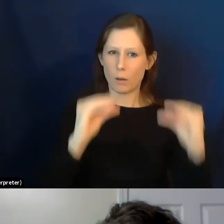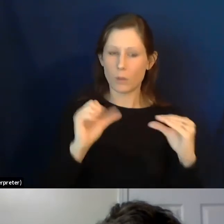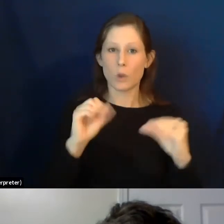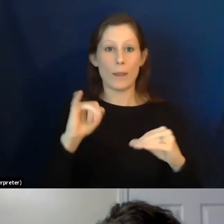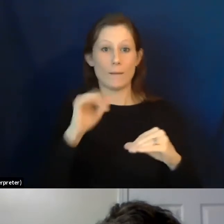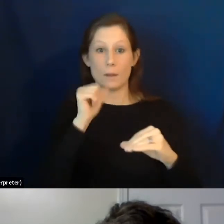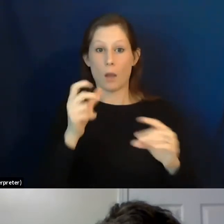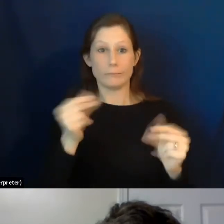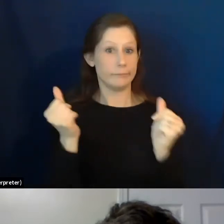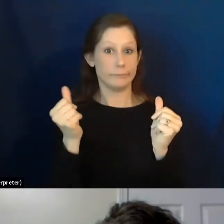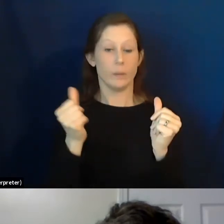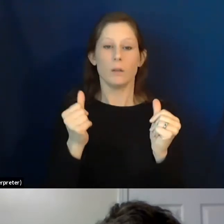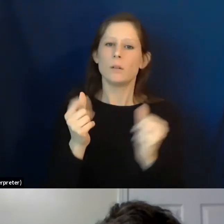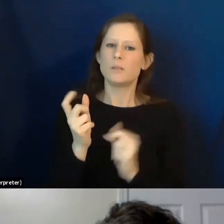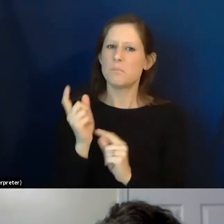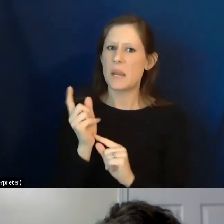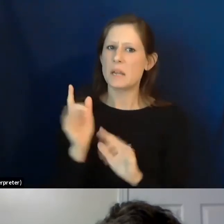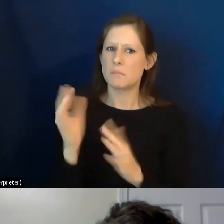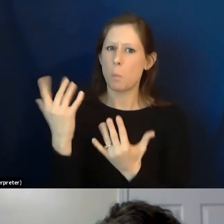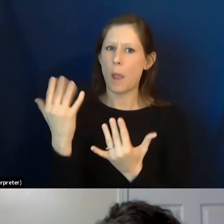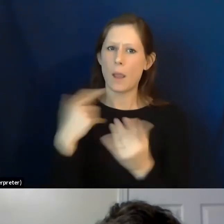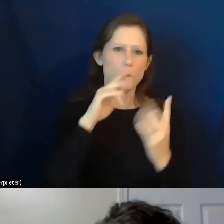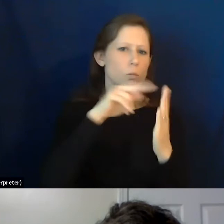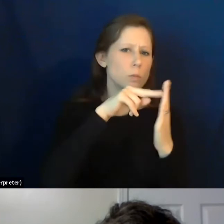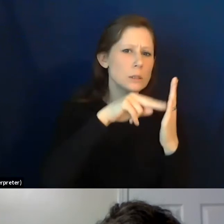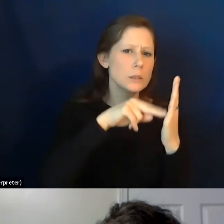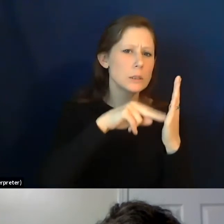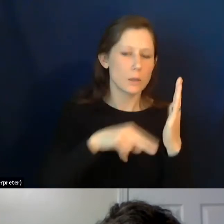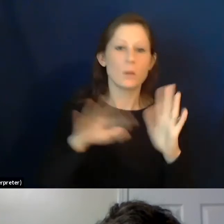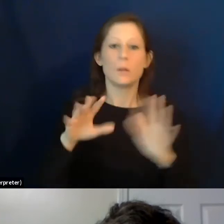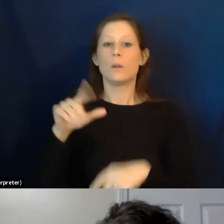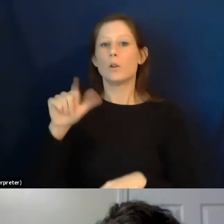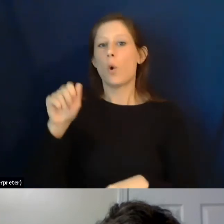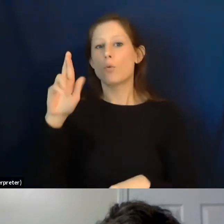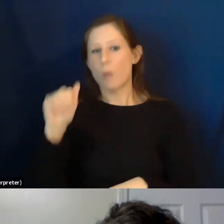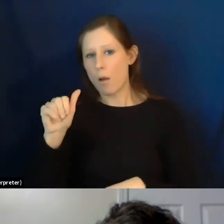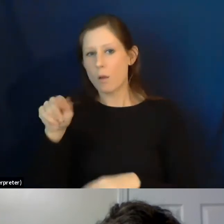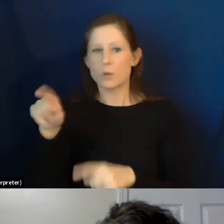give us a second and if angela and laura you can also keep an eye on those boxes that would